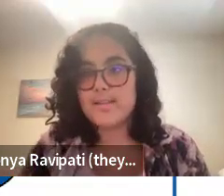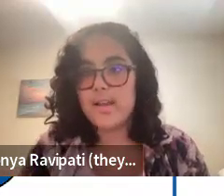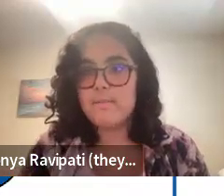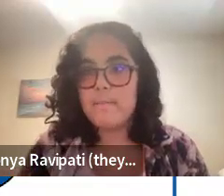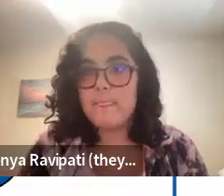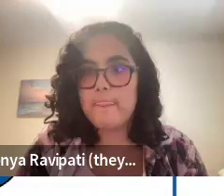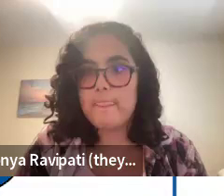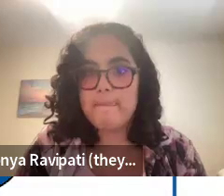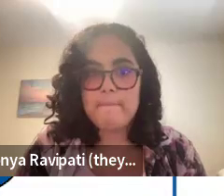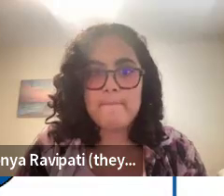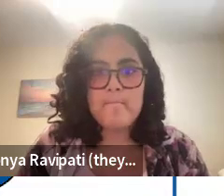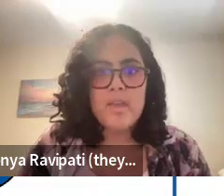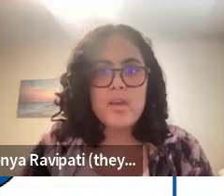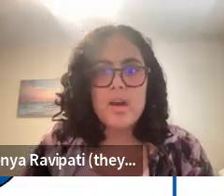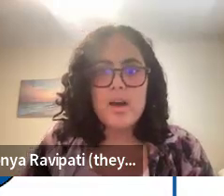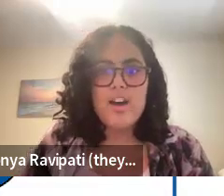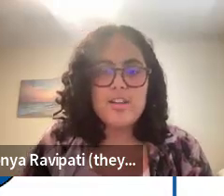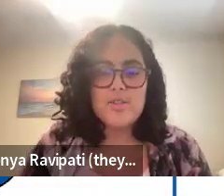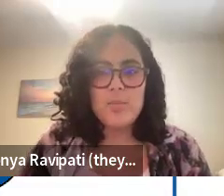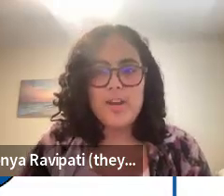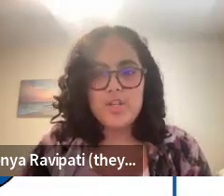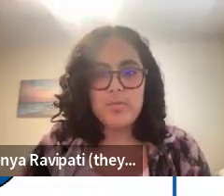Next slide. Discrimination